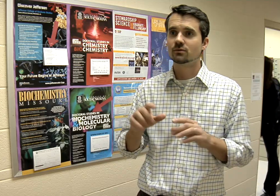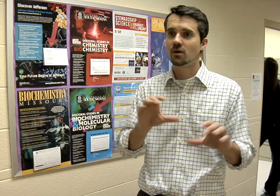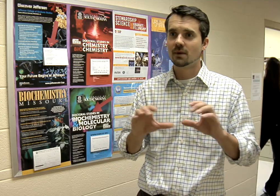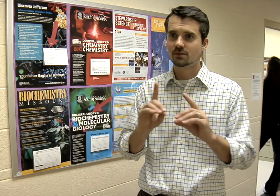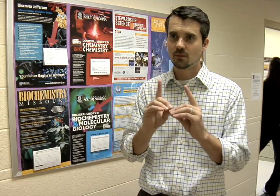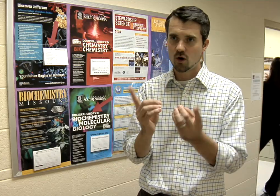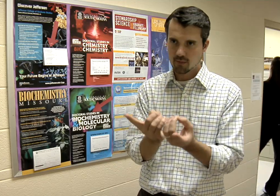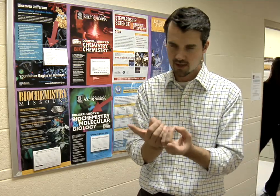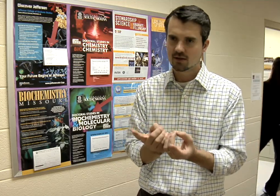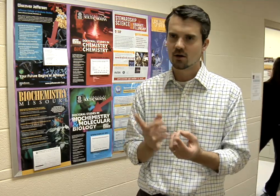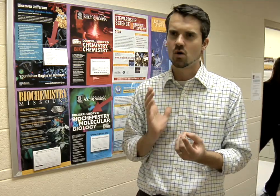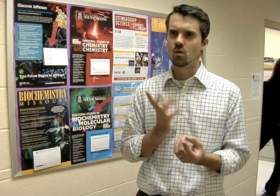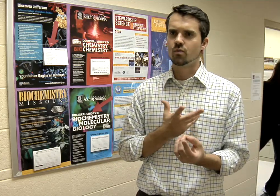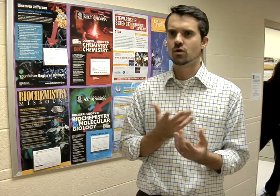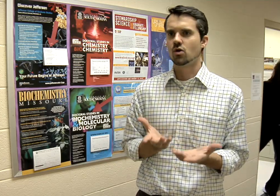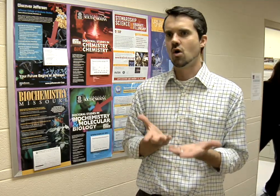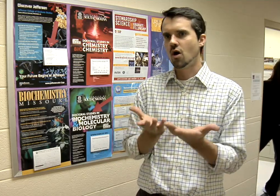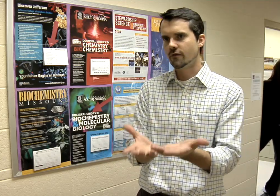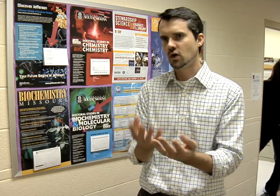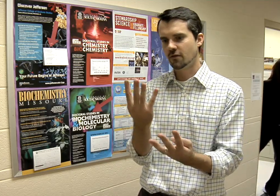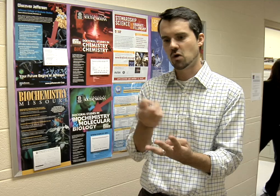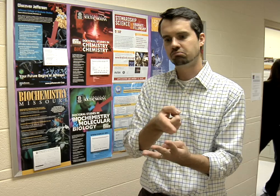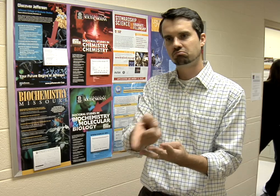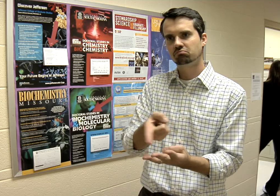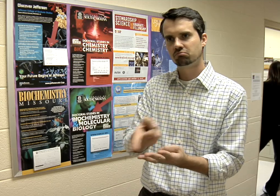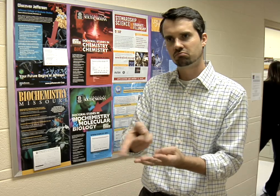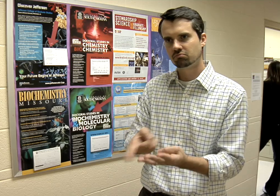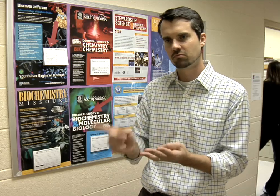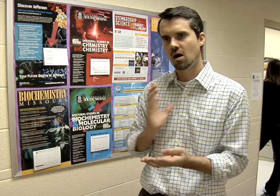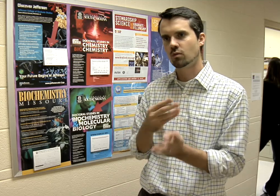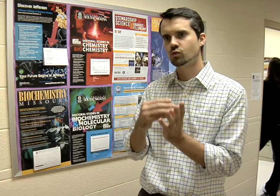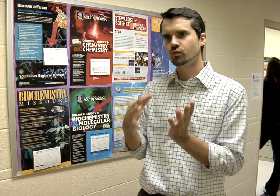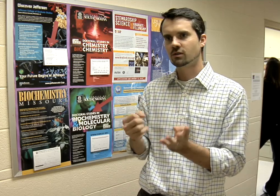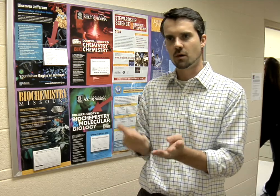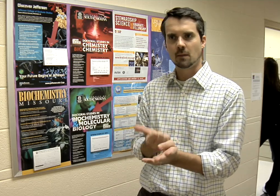Welcome to the Chemistry Department; we offer four areas of focus that our students